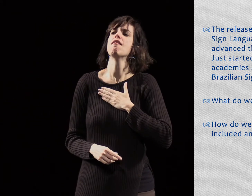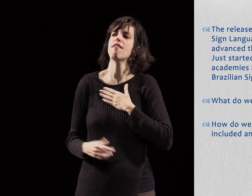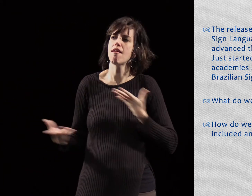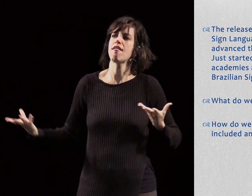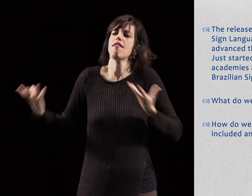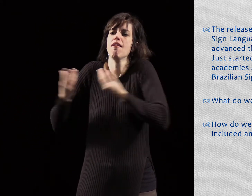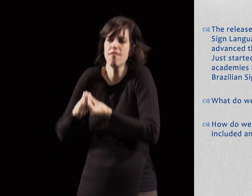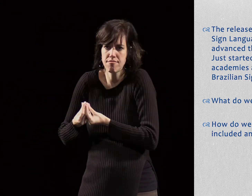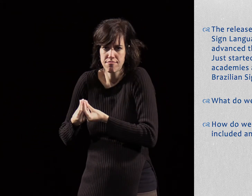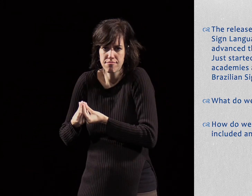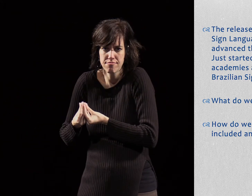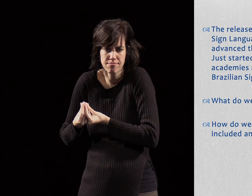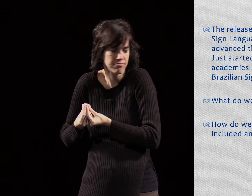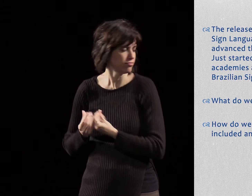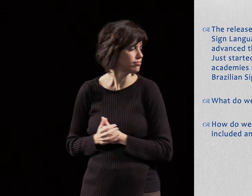And we need to close that gap.